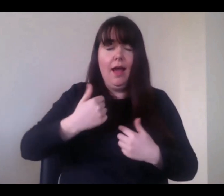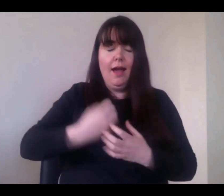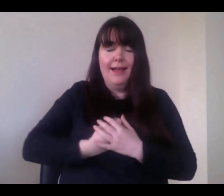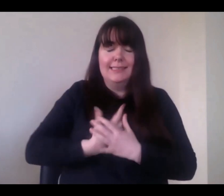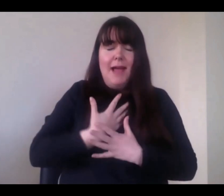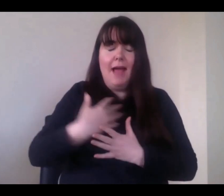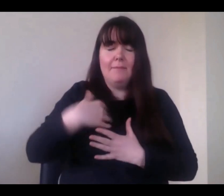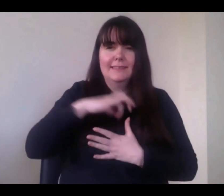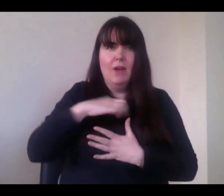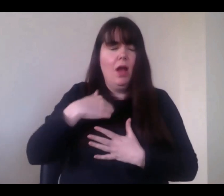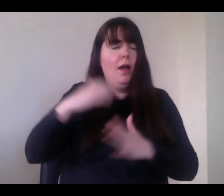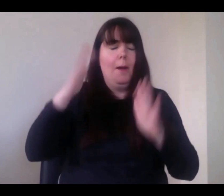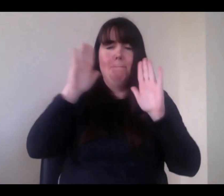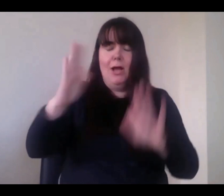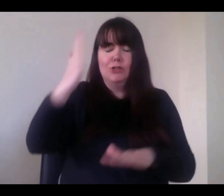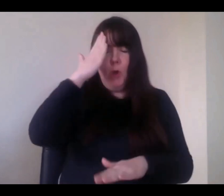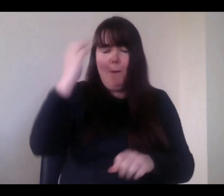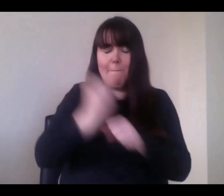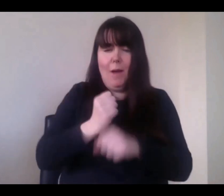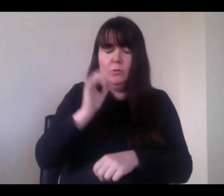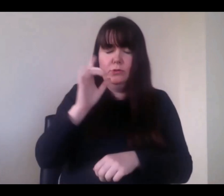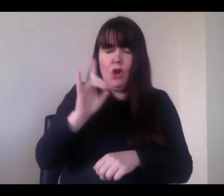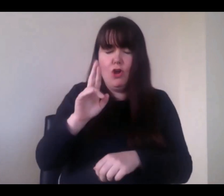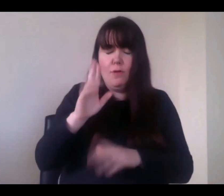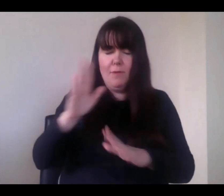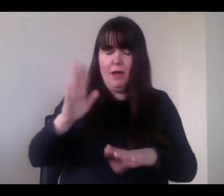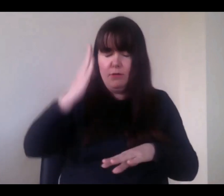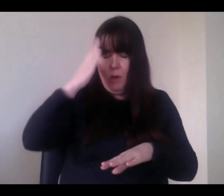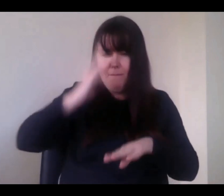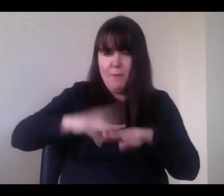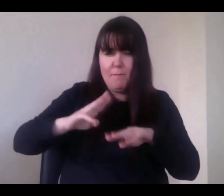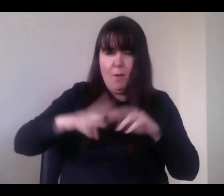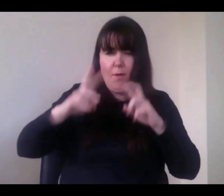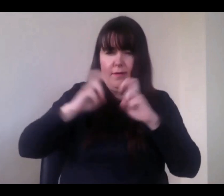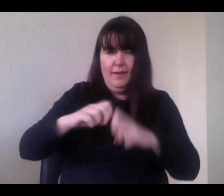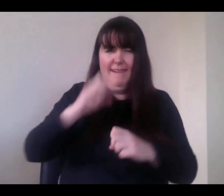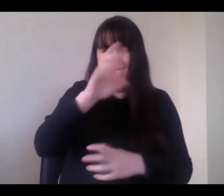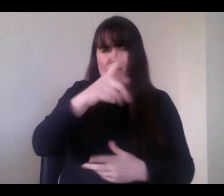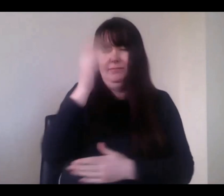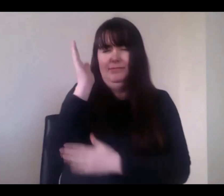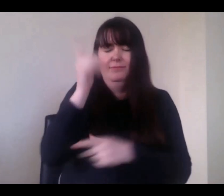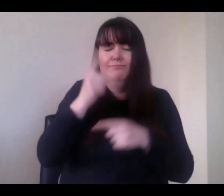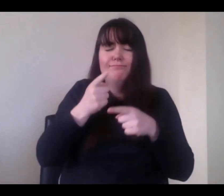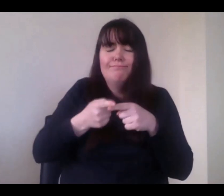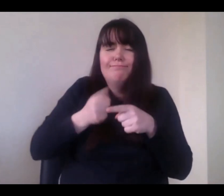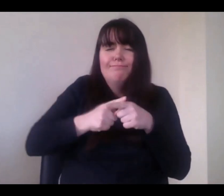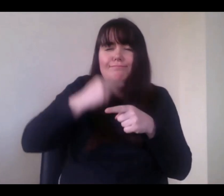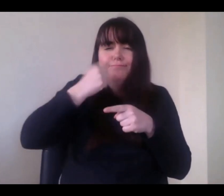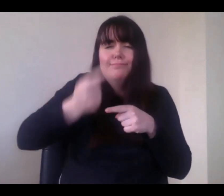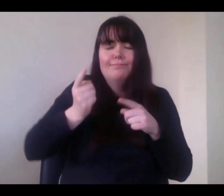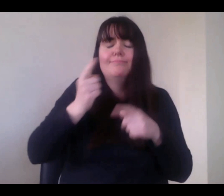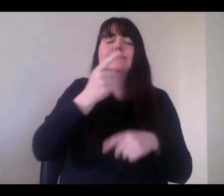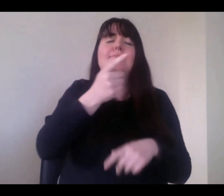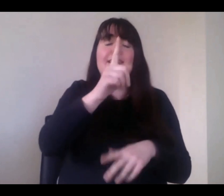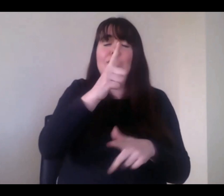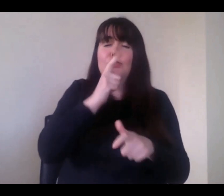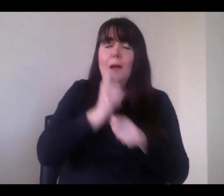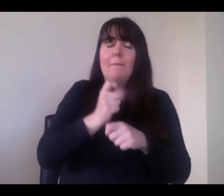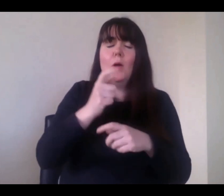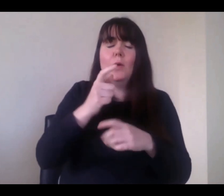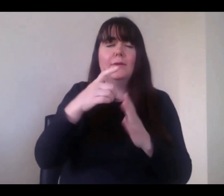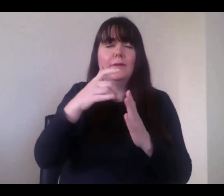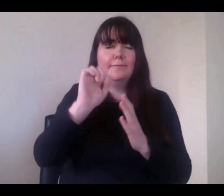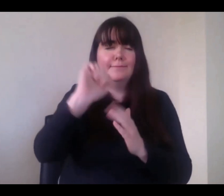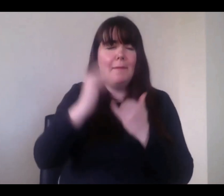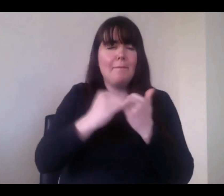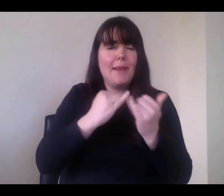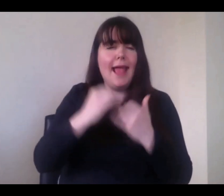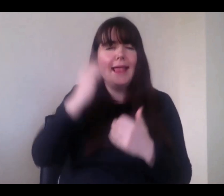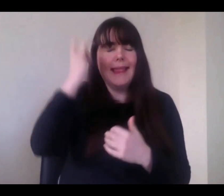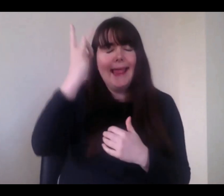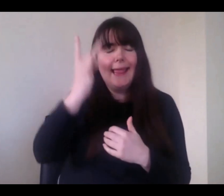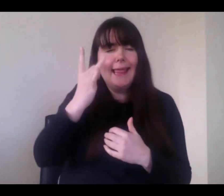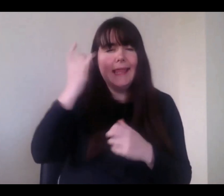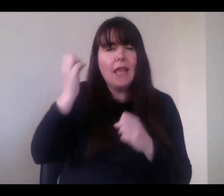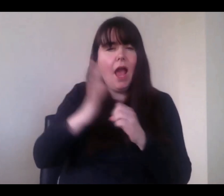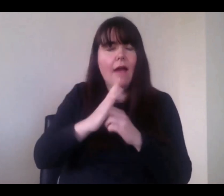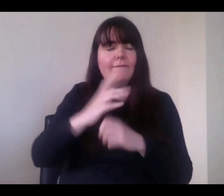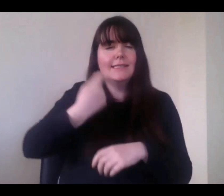sorry? A woman writer who was deaf! I mean as a Deaf theatre-maker, this is astonishing.